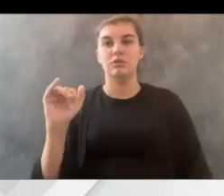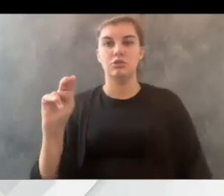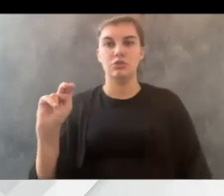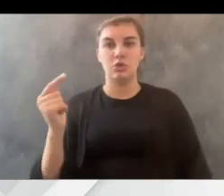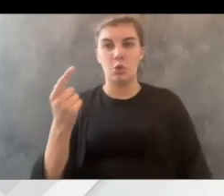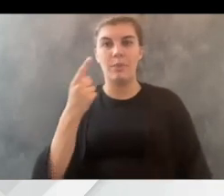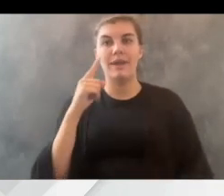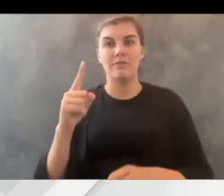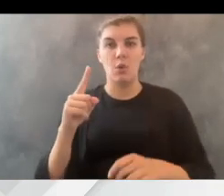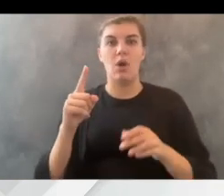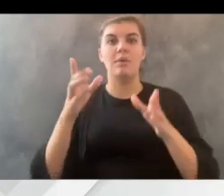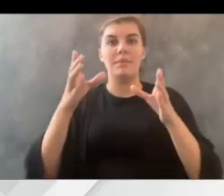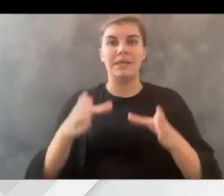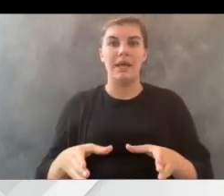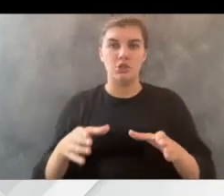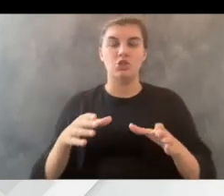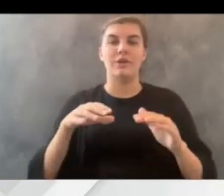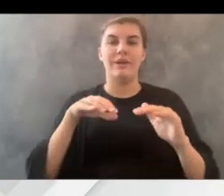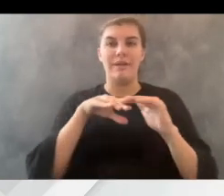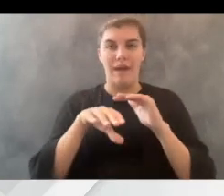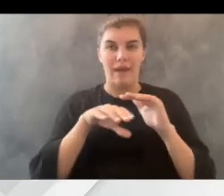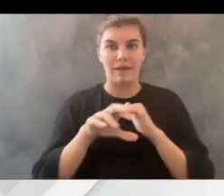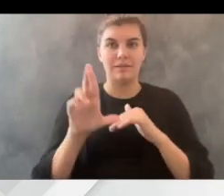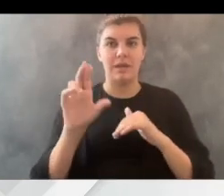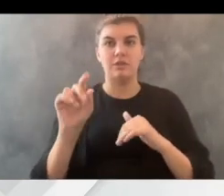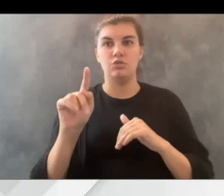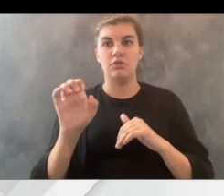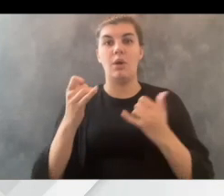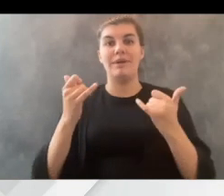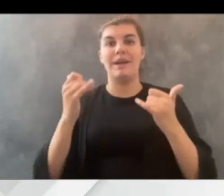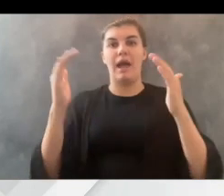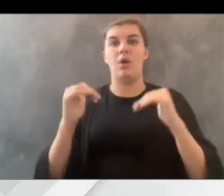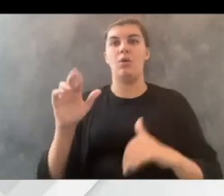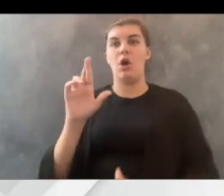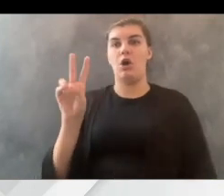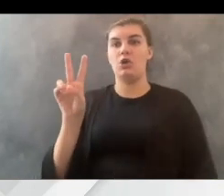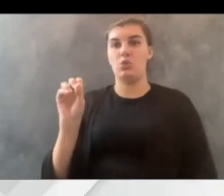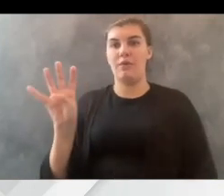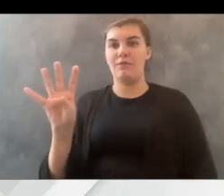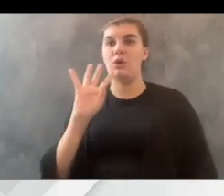So now we're going to look at provision R204, which addresses scoping for alternate